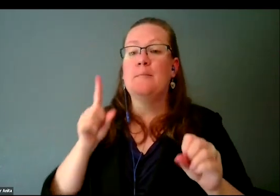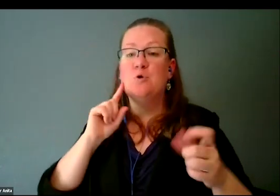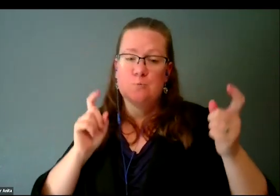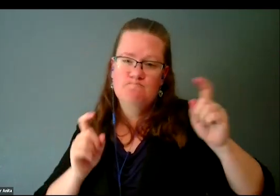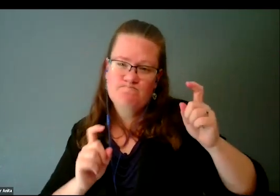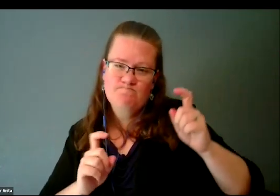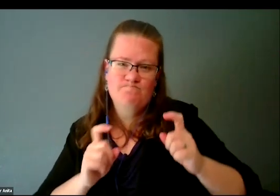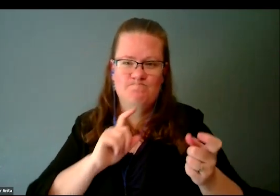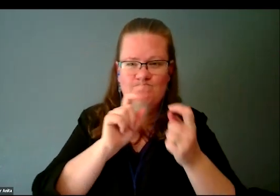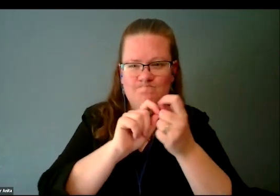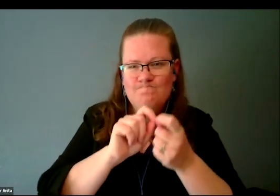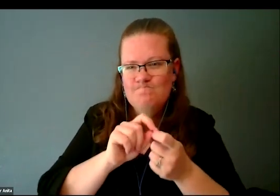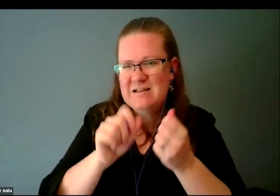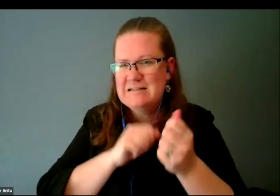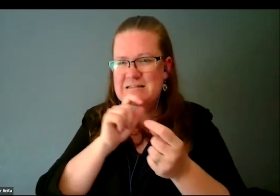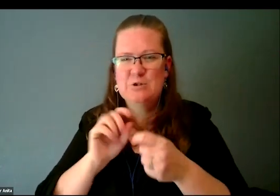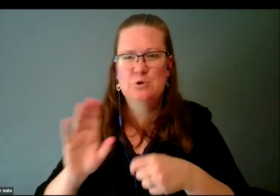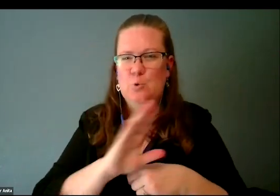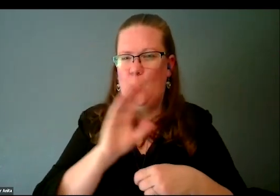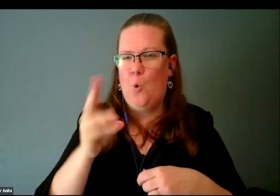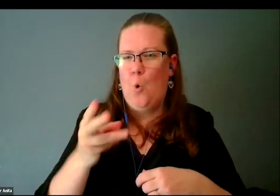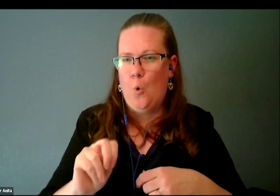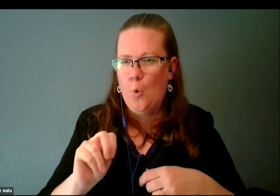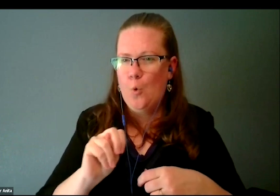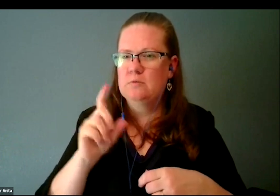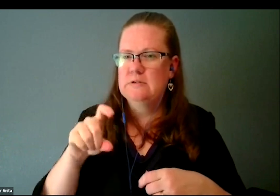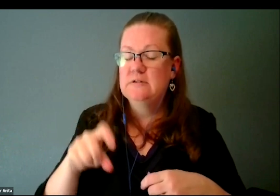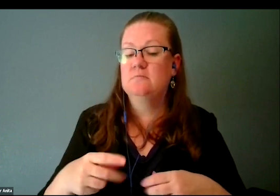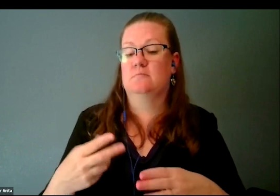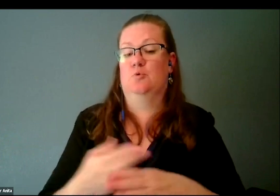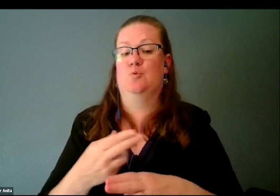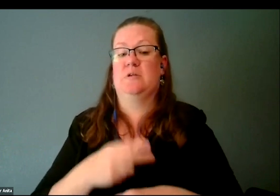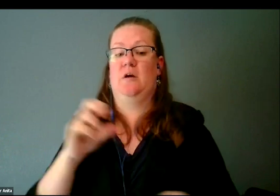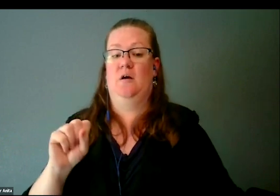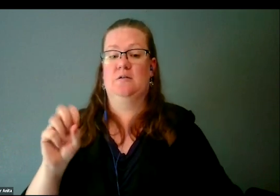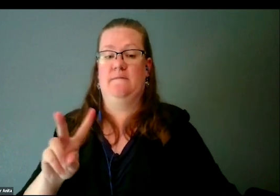really goes a long way. Using SVGs, you can get there pretty quickly.